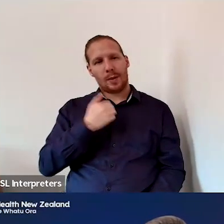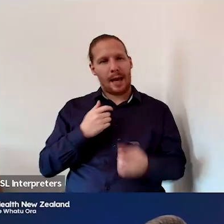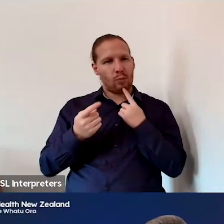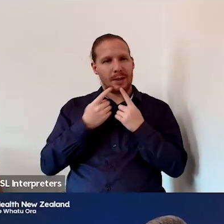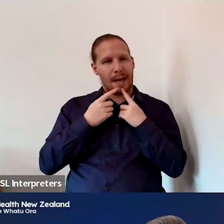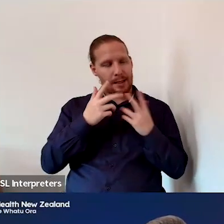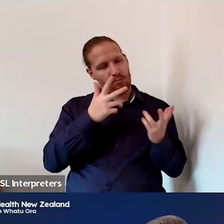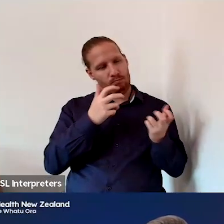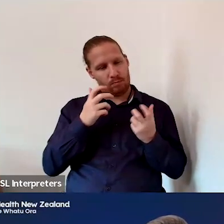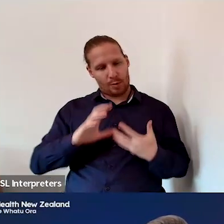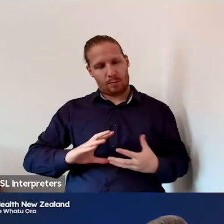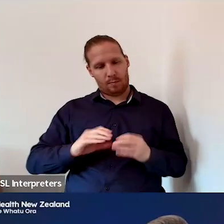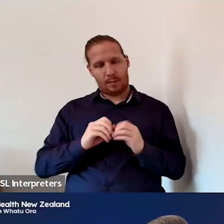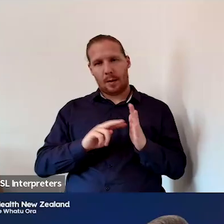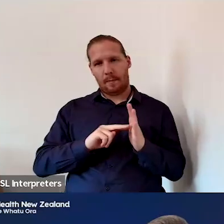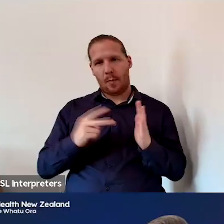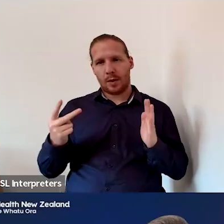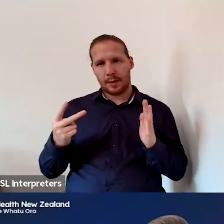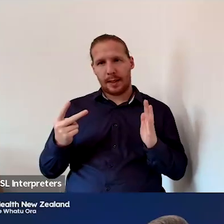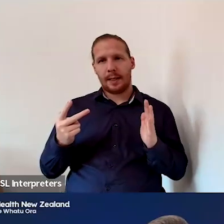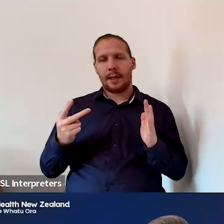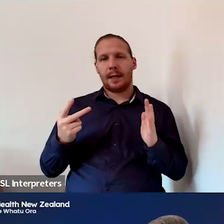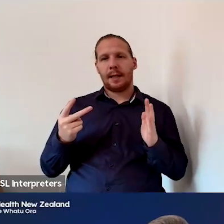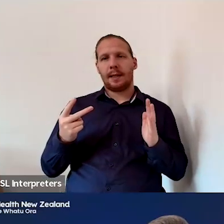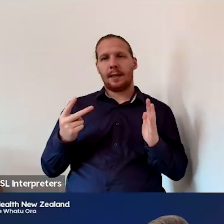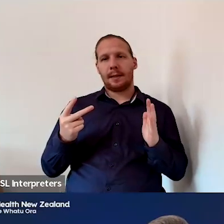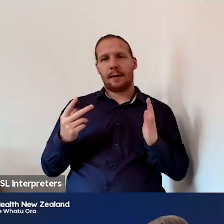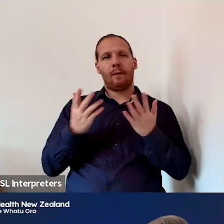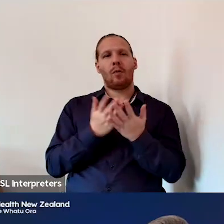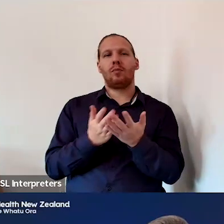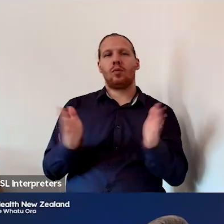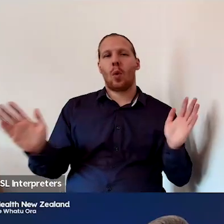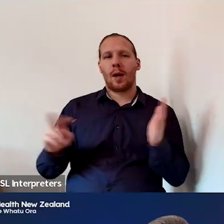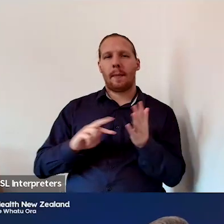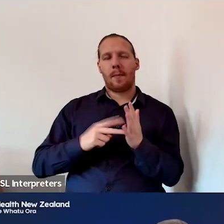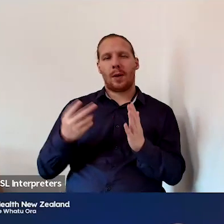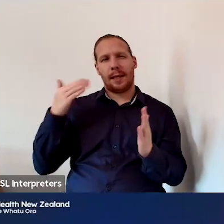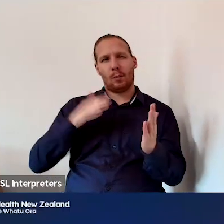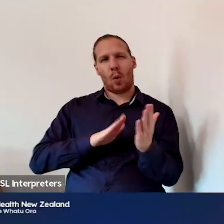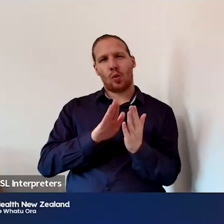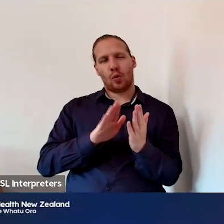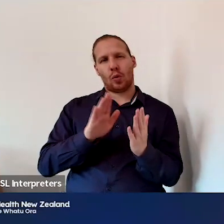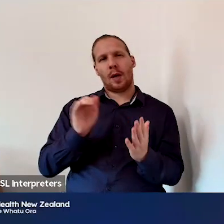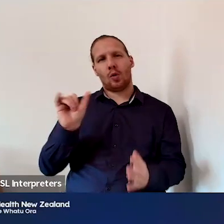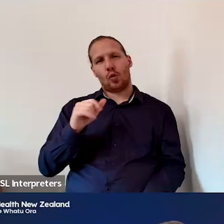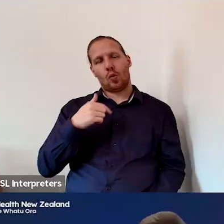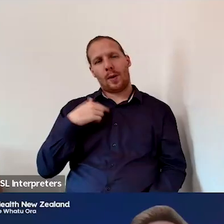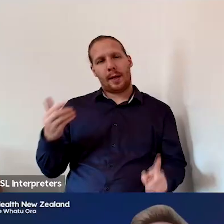focused projects to inform broader policy approaches, youth specific or youth within a broader approach.